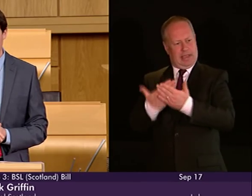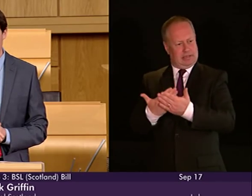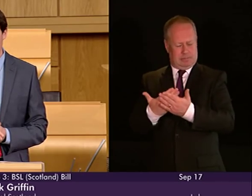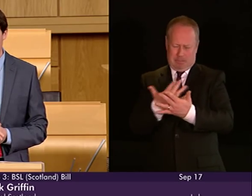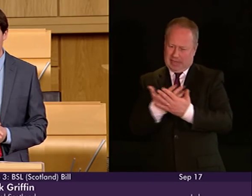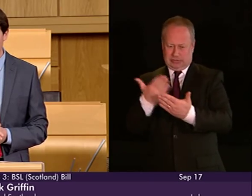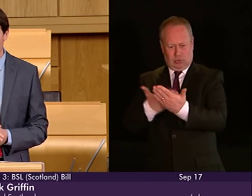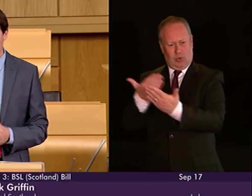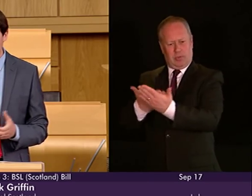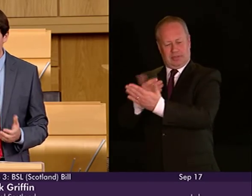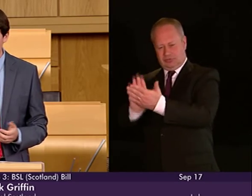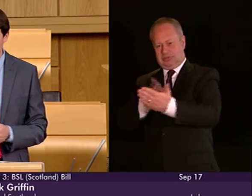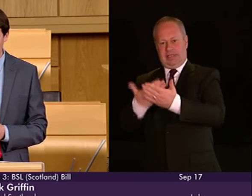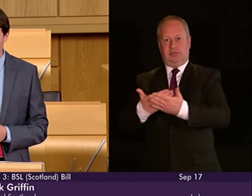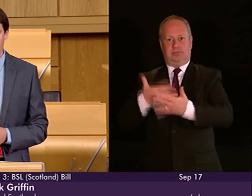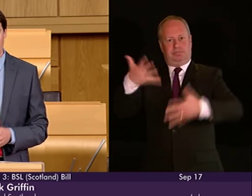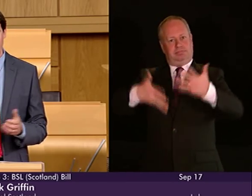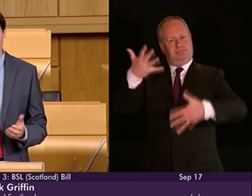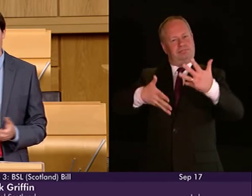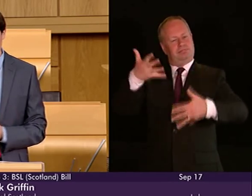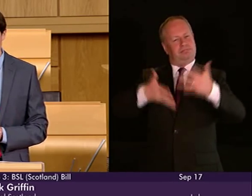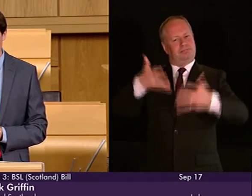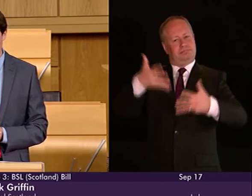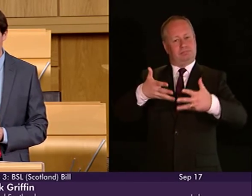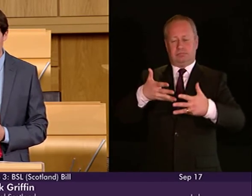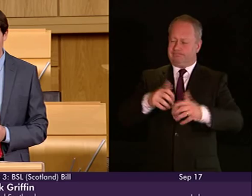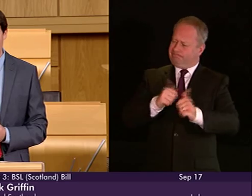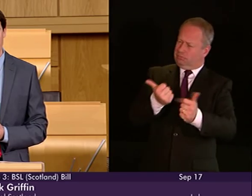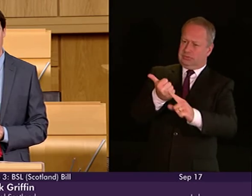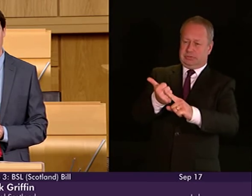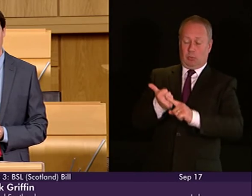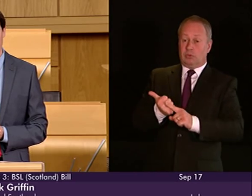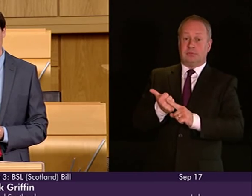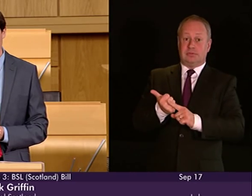of documents into BSL videos. Without that support, it just would not have been possible